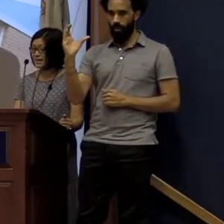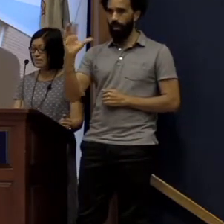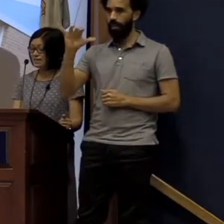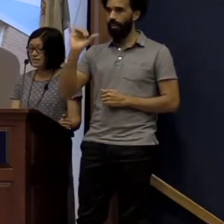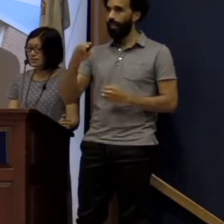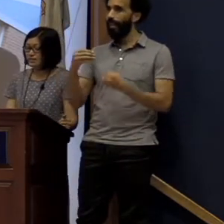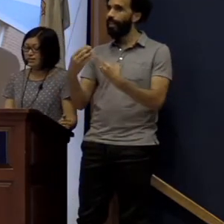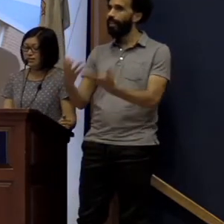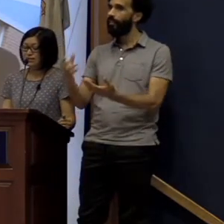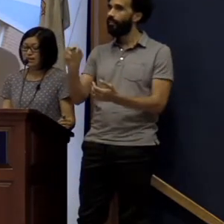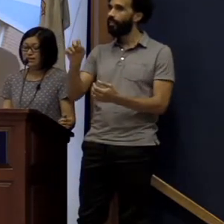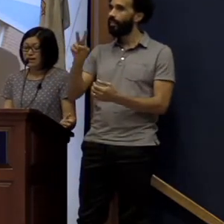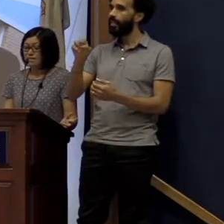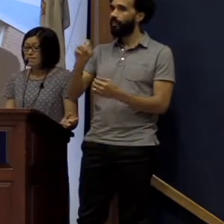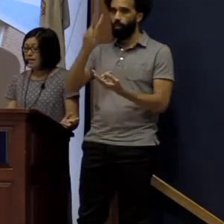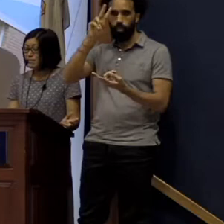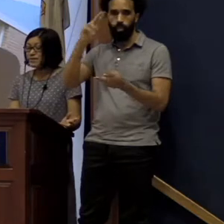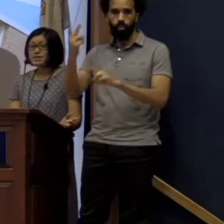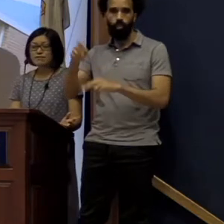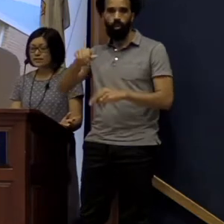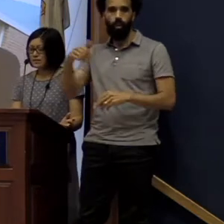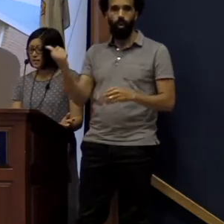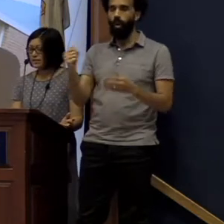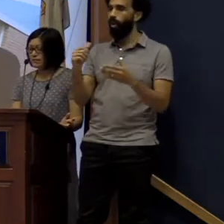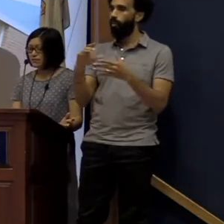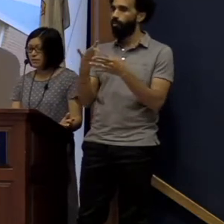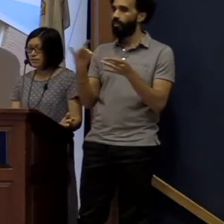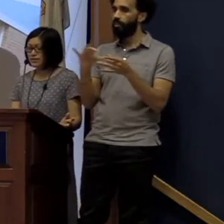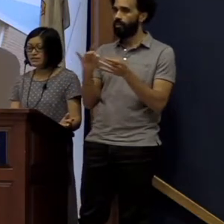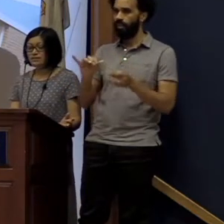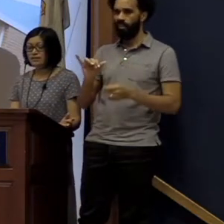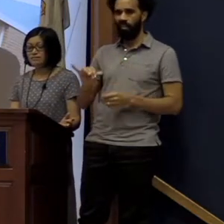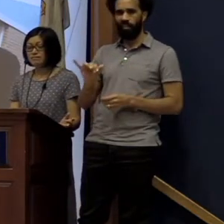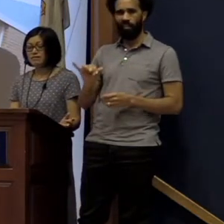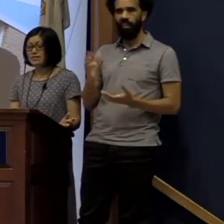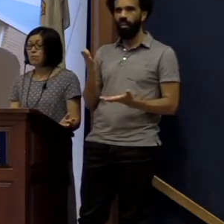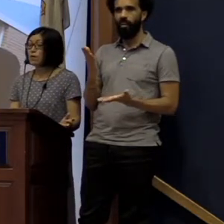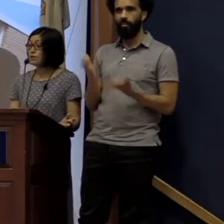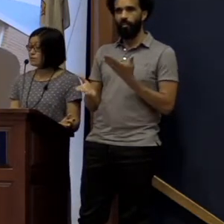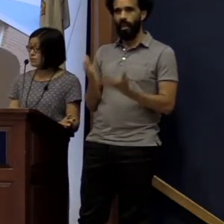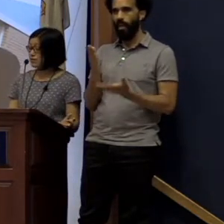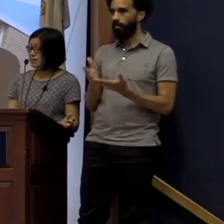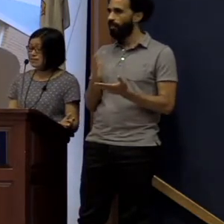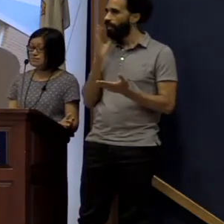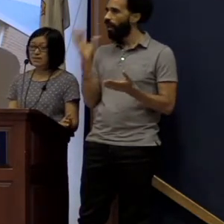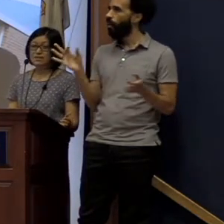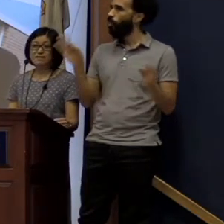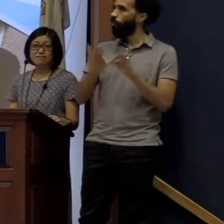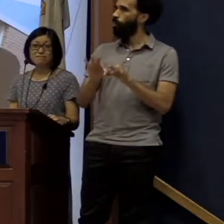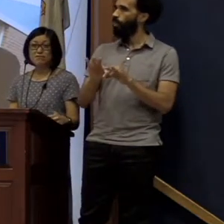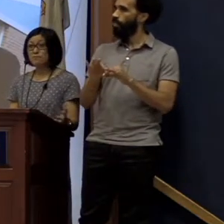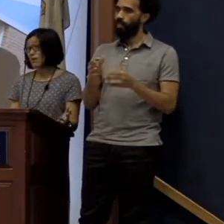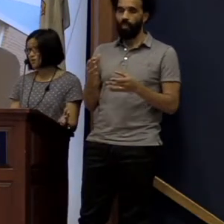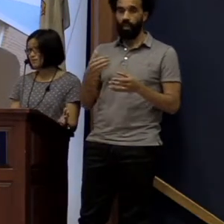Stephen to conclude that maybe innovating a light up football is not in a world of school science, but in football.